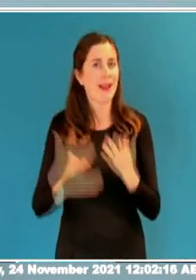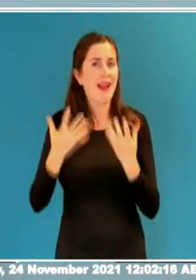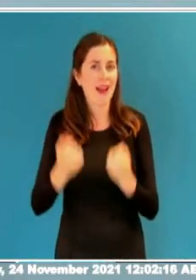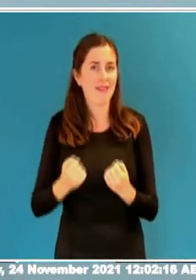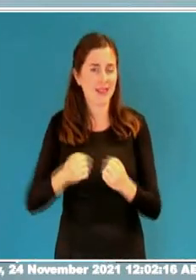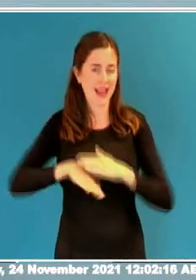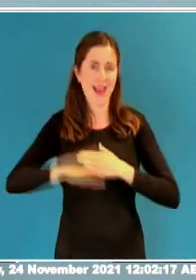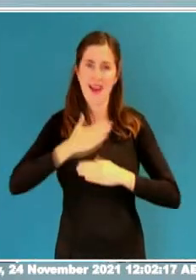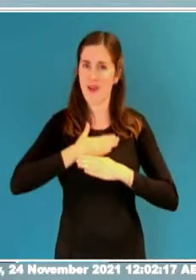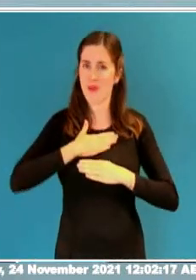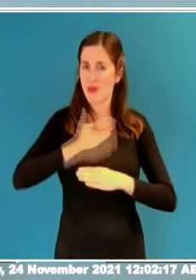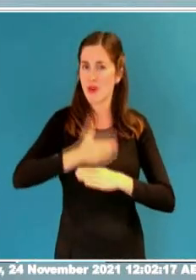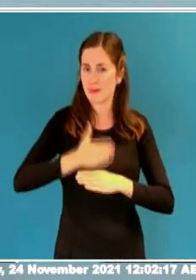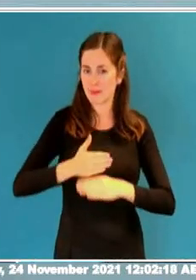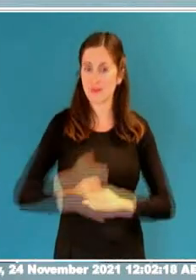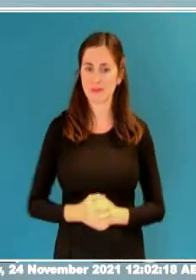Thank you.